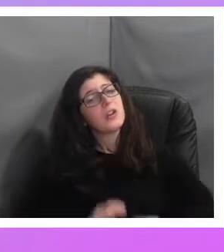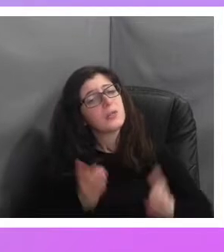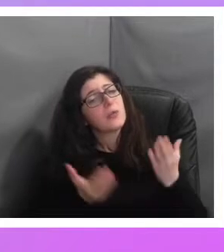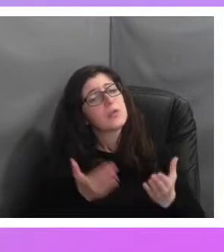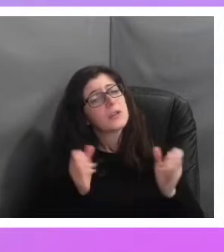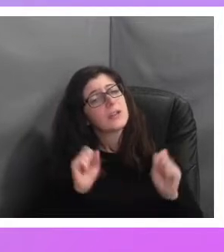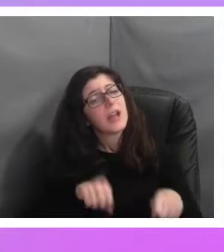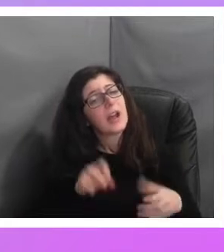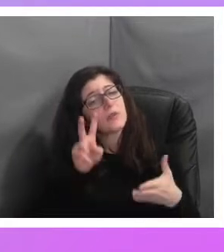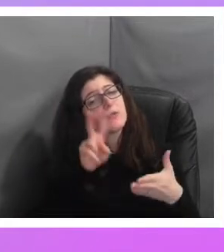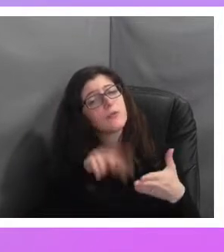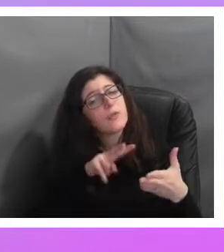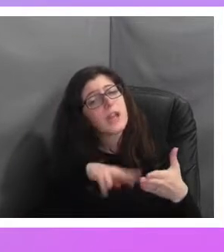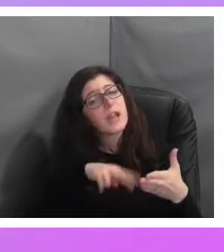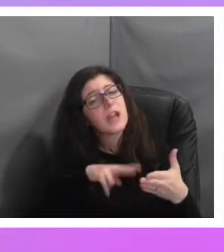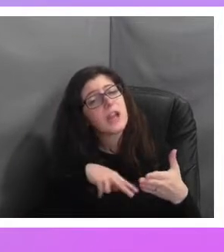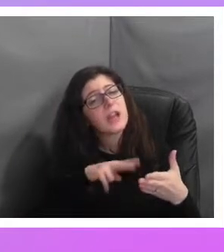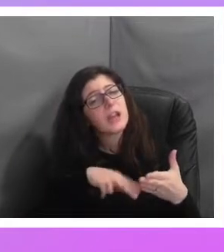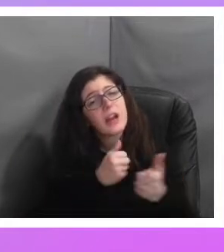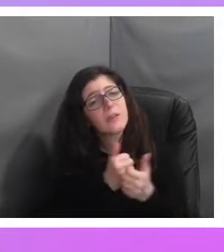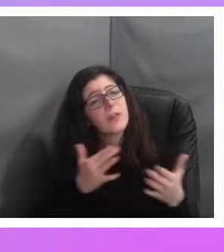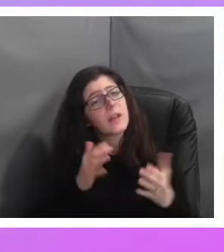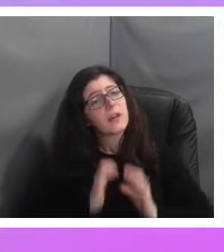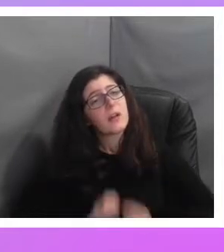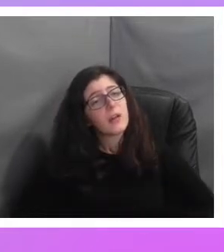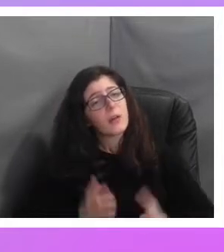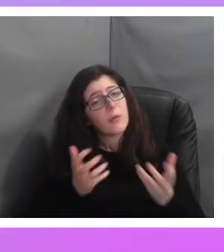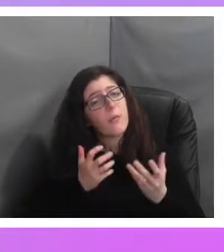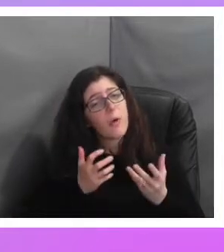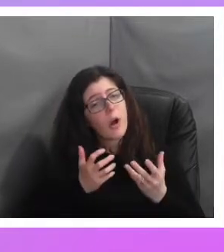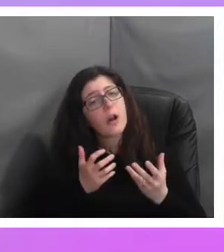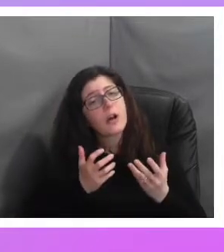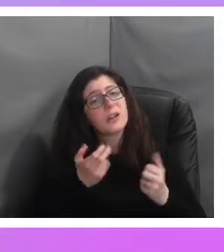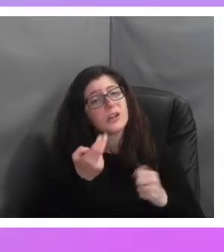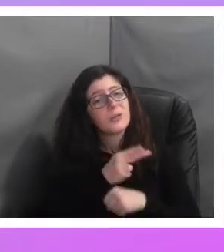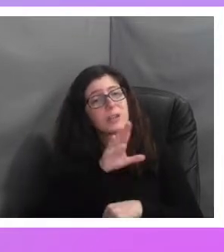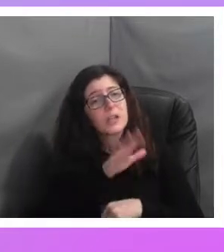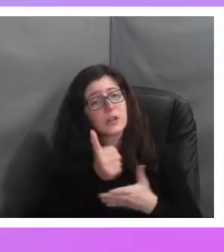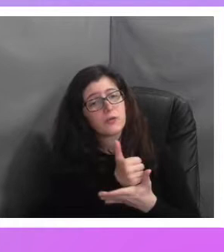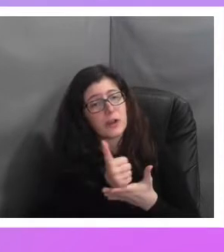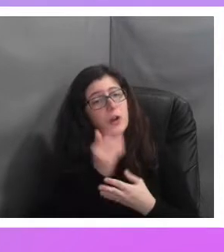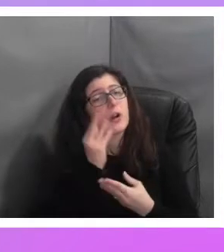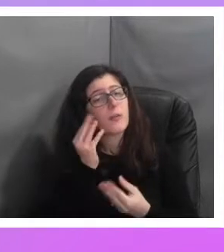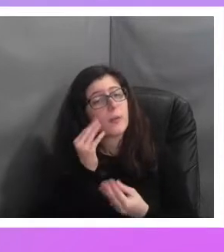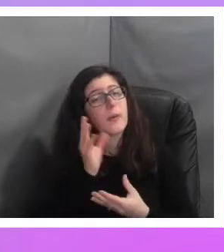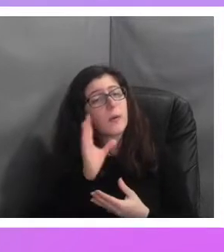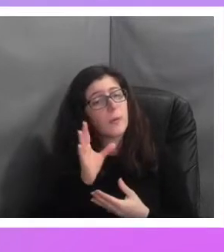what the customer wants and take their credit card information, and we'll do it that way with a human",